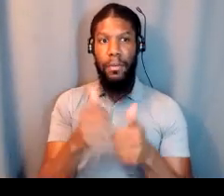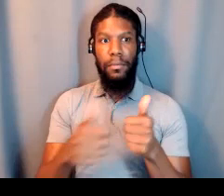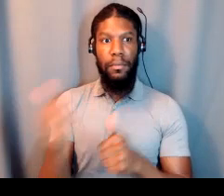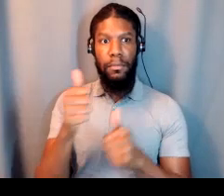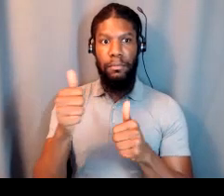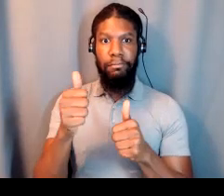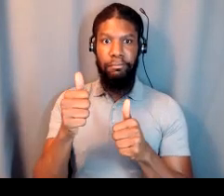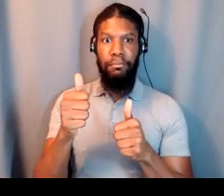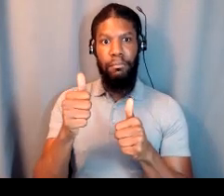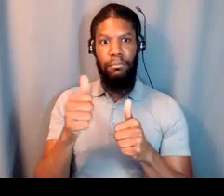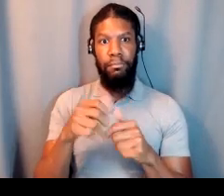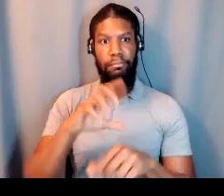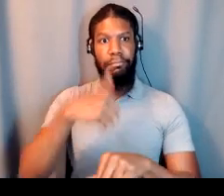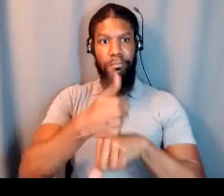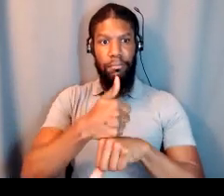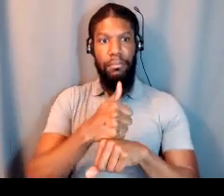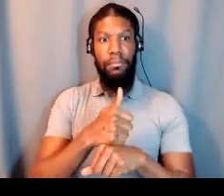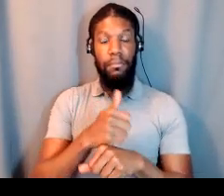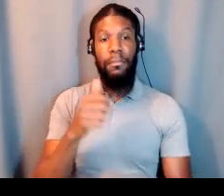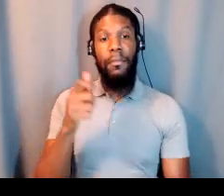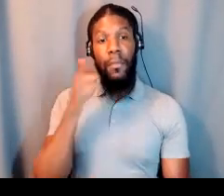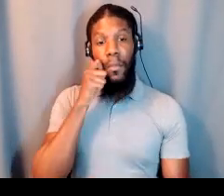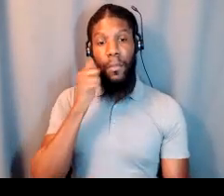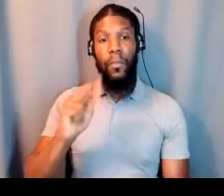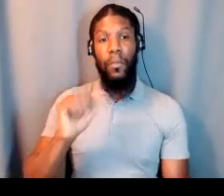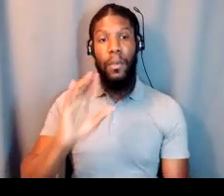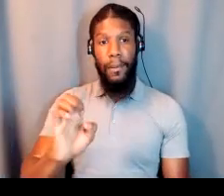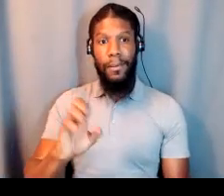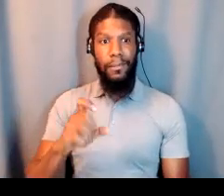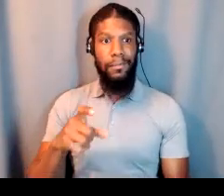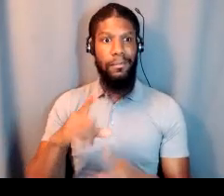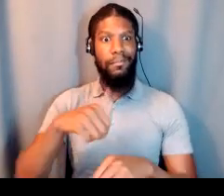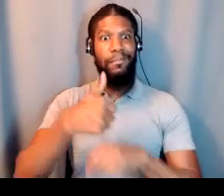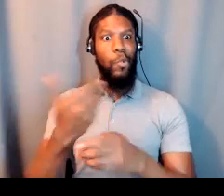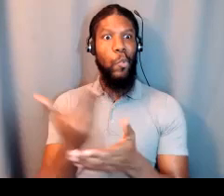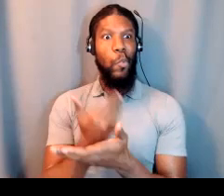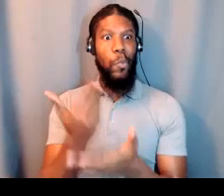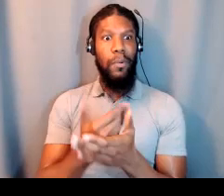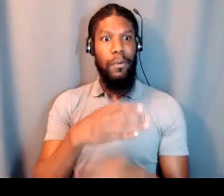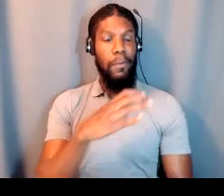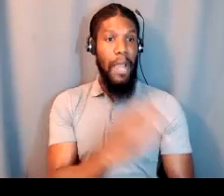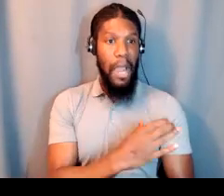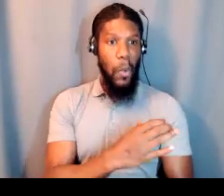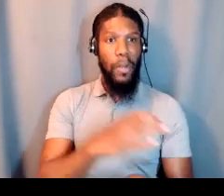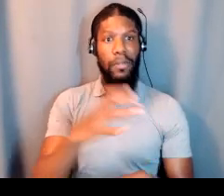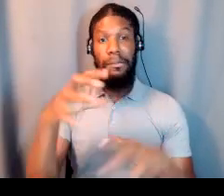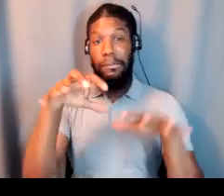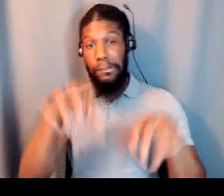"Race creates new forms of power: "the power to categorize and judge, "elevate and downgrade, include and exclude" (37).